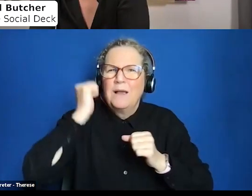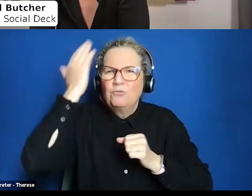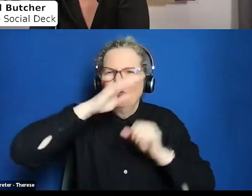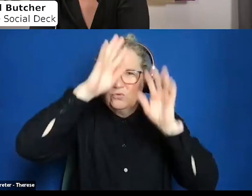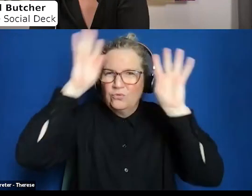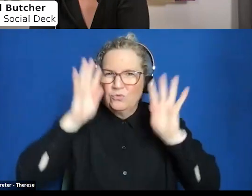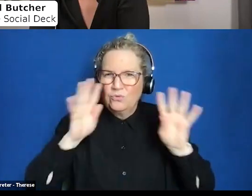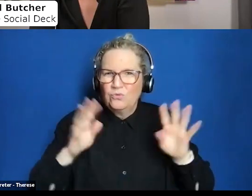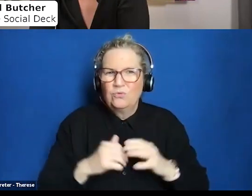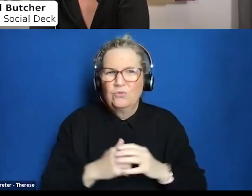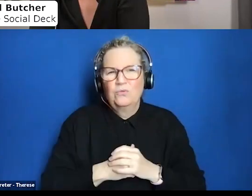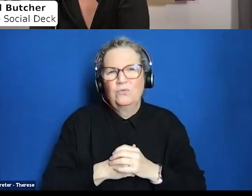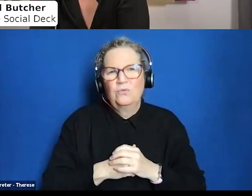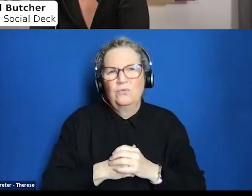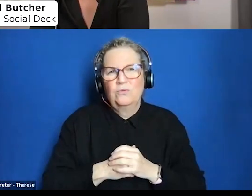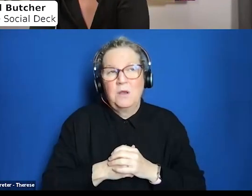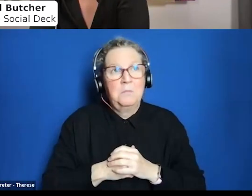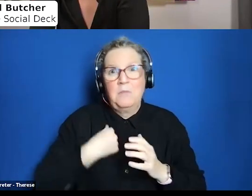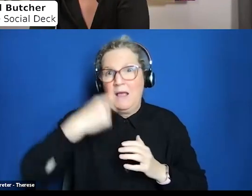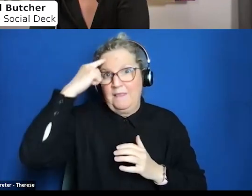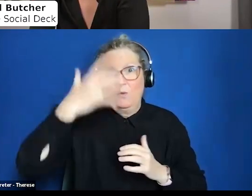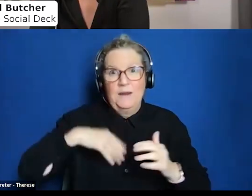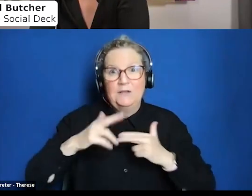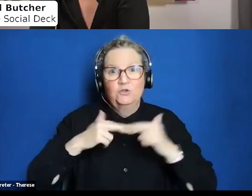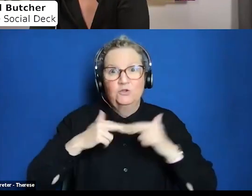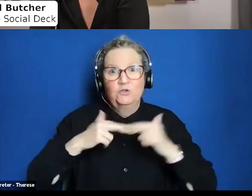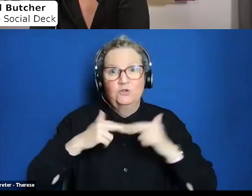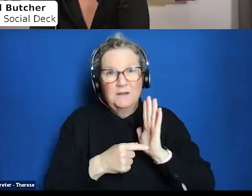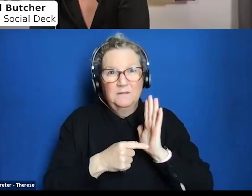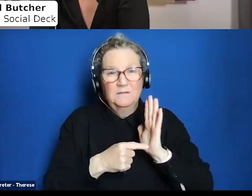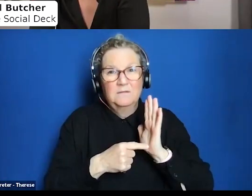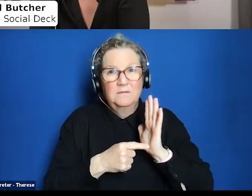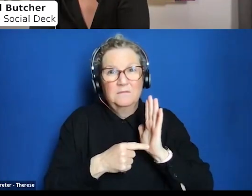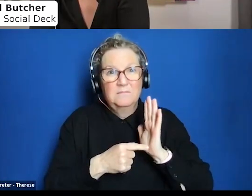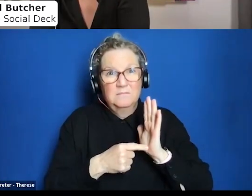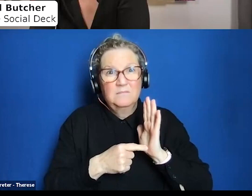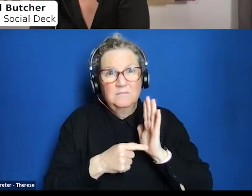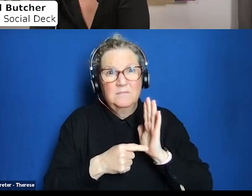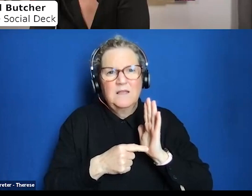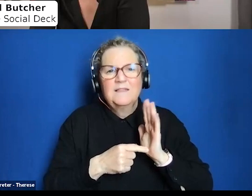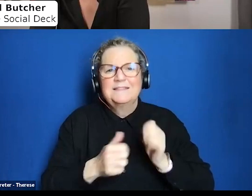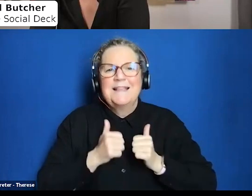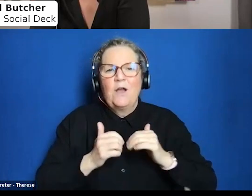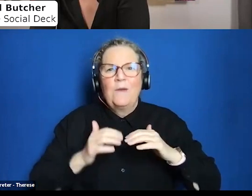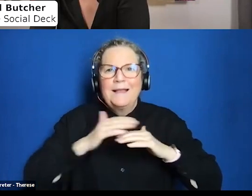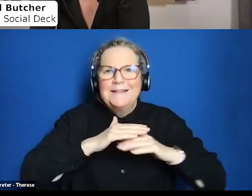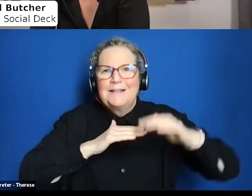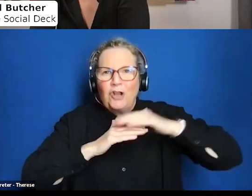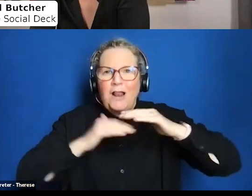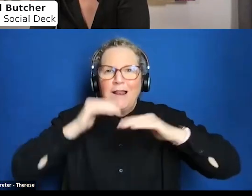Look, I think we need to build that and I think within so again, this is how intersectionality plays out in public policy